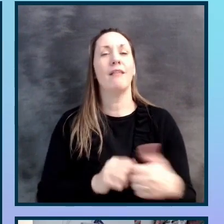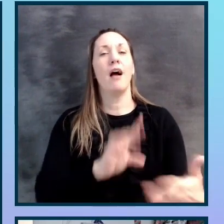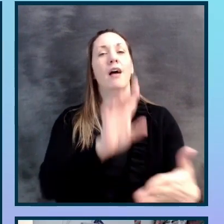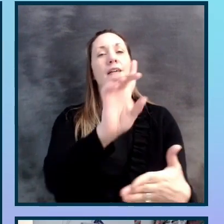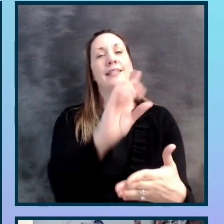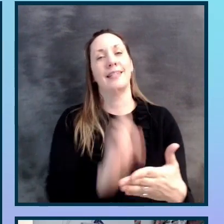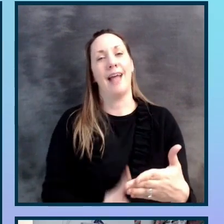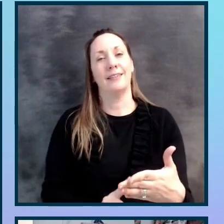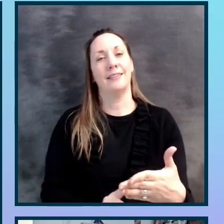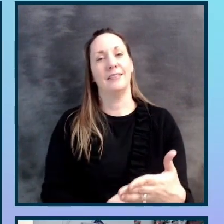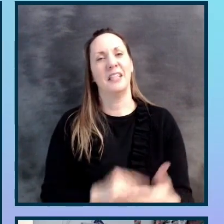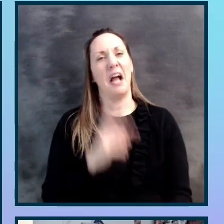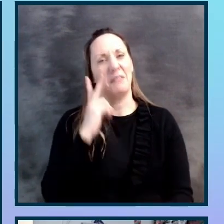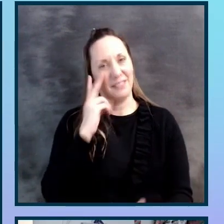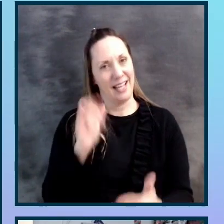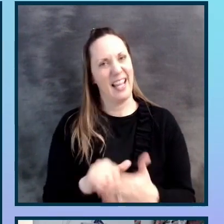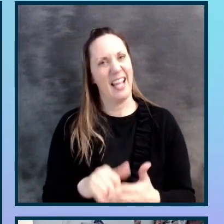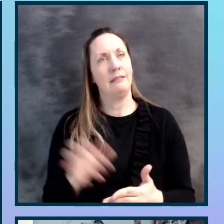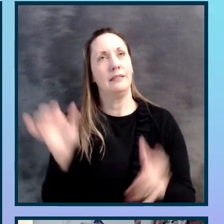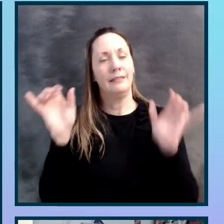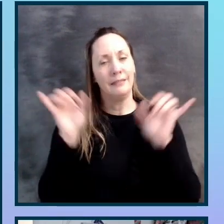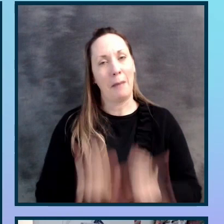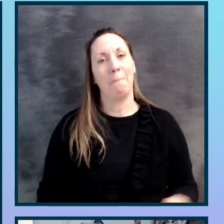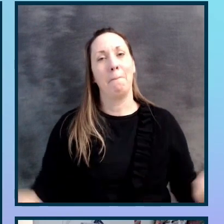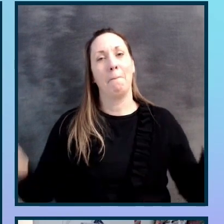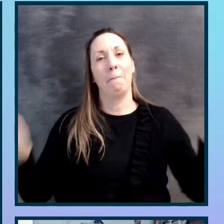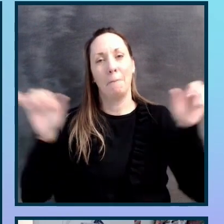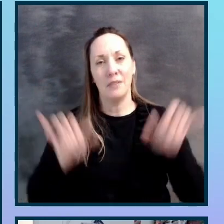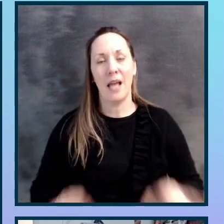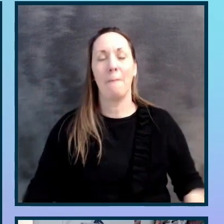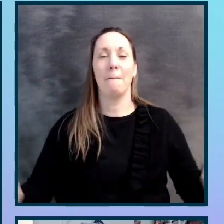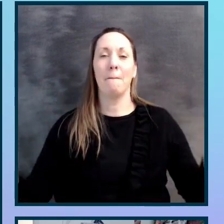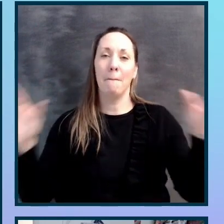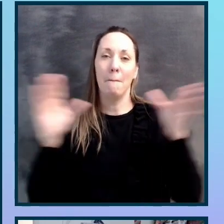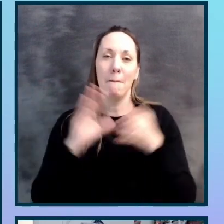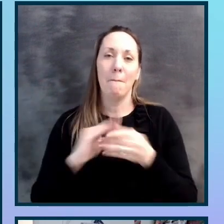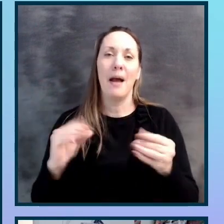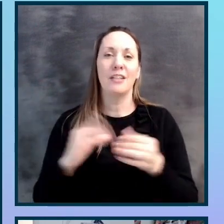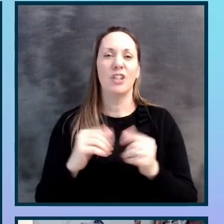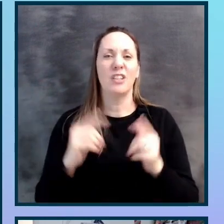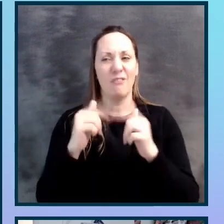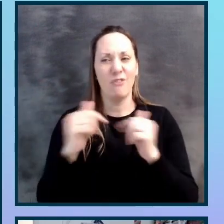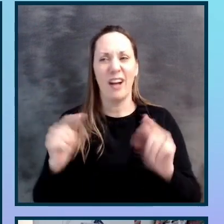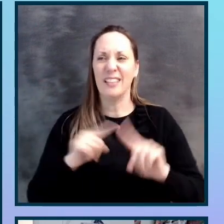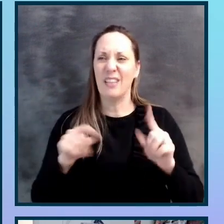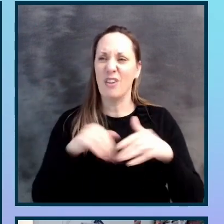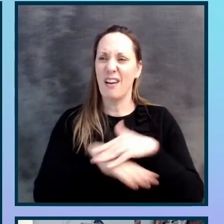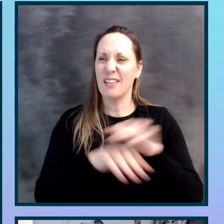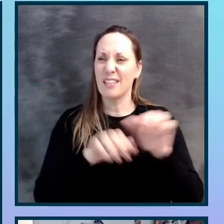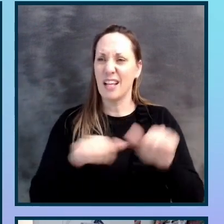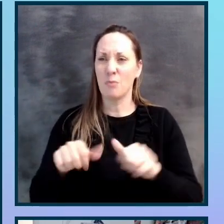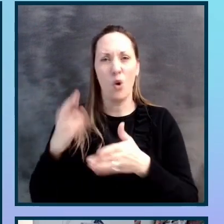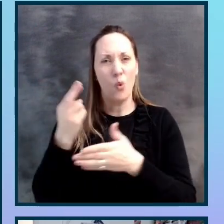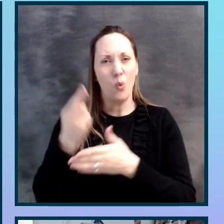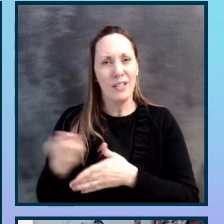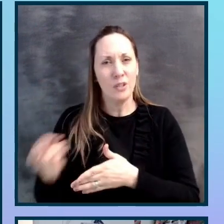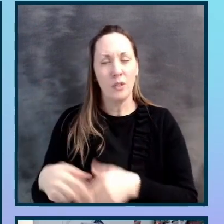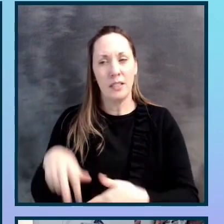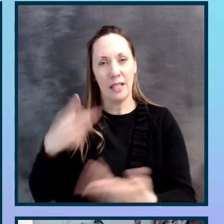I've heard the same message echo time and time again in a variety of accessibility resources I've read and workshops I've attended.